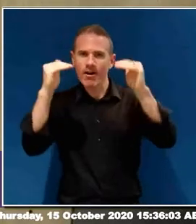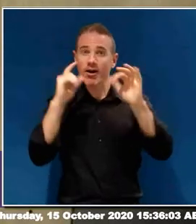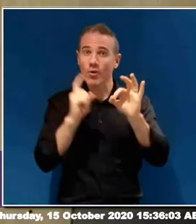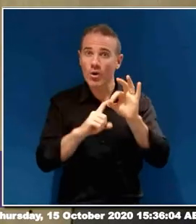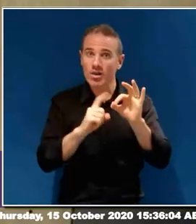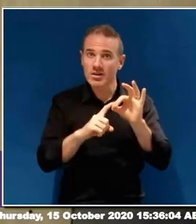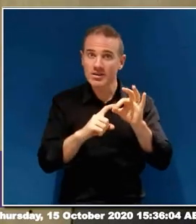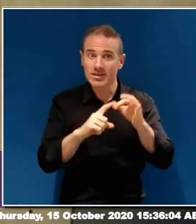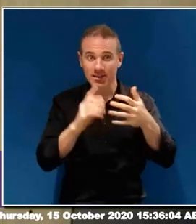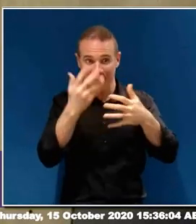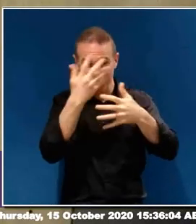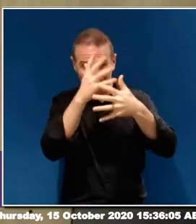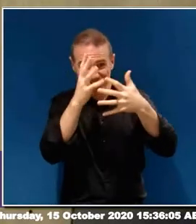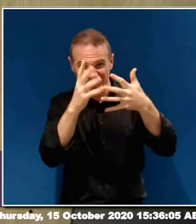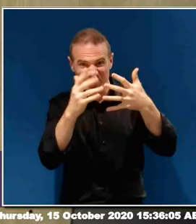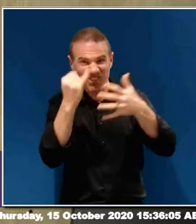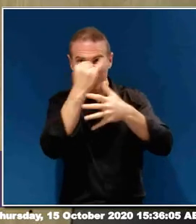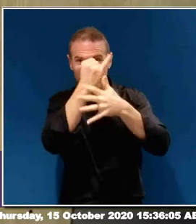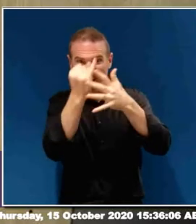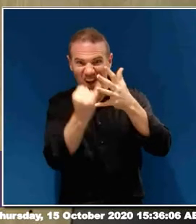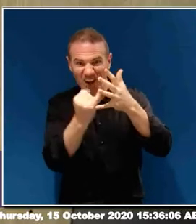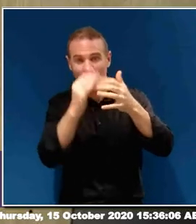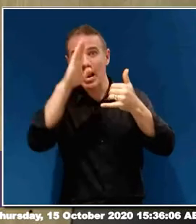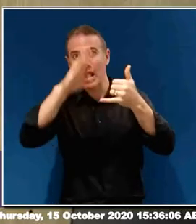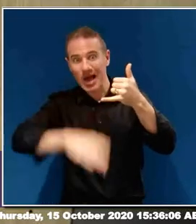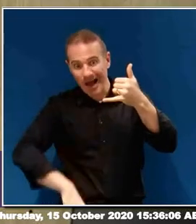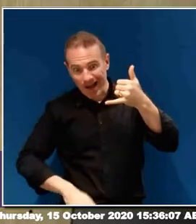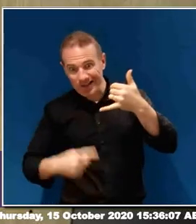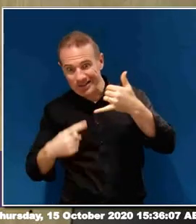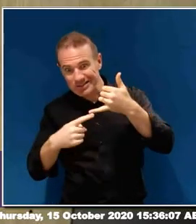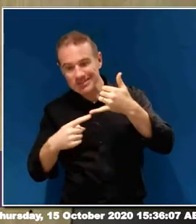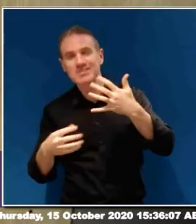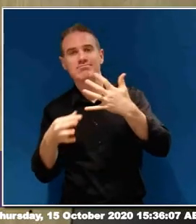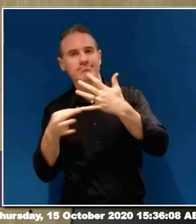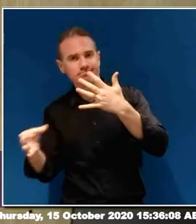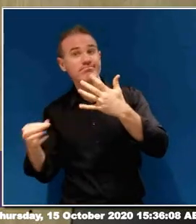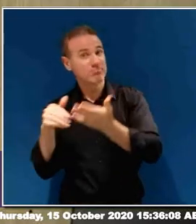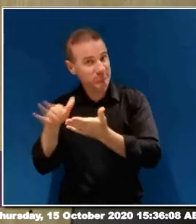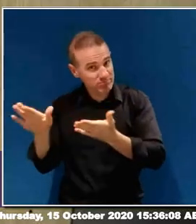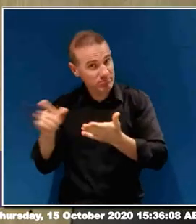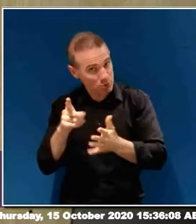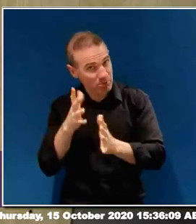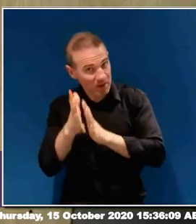Actually, I use that for exclusionary discipline, I say that